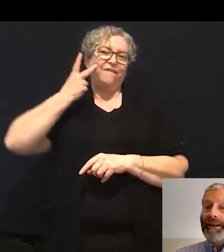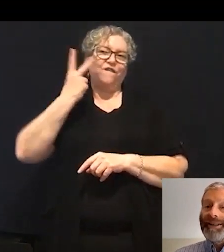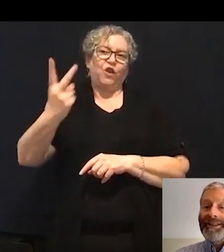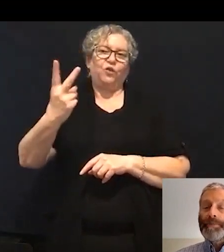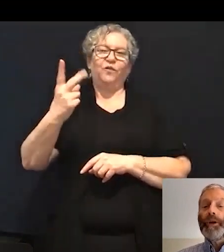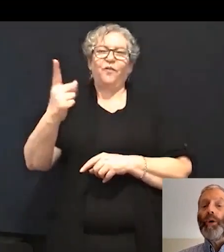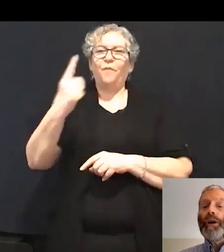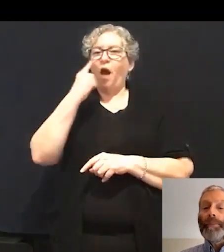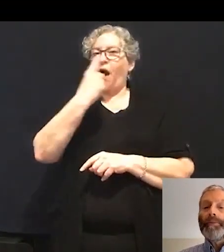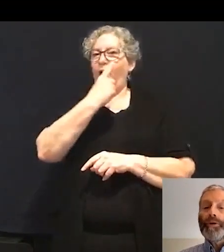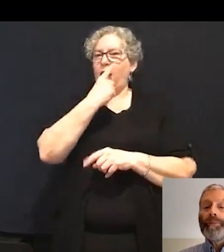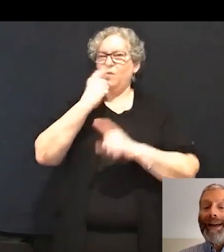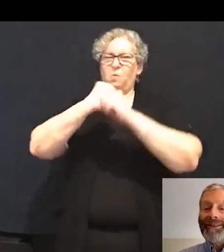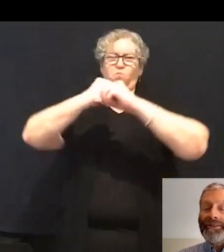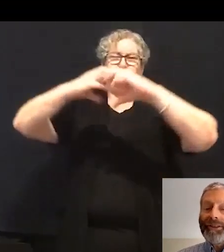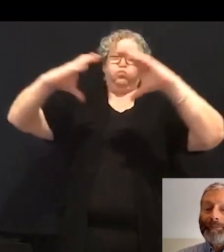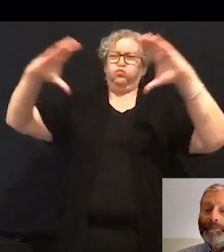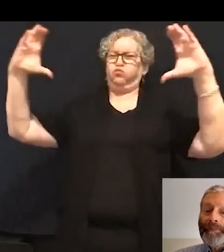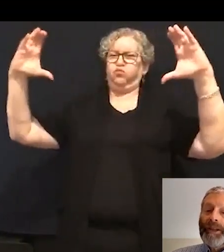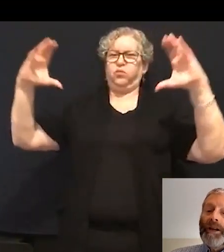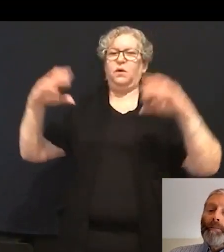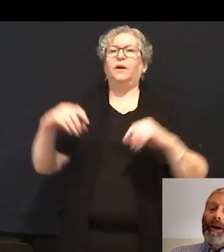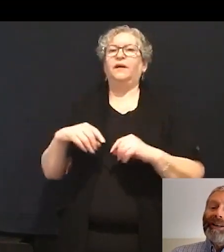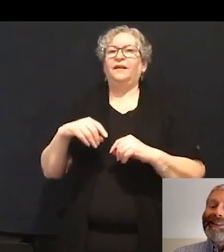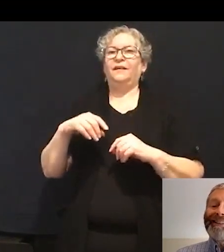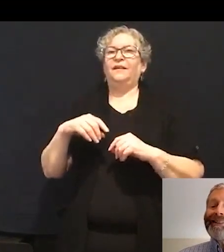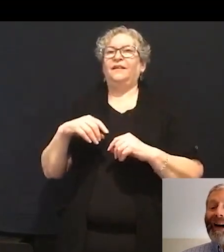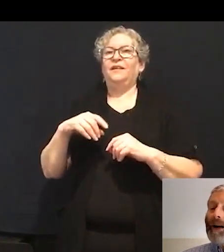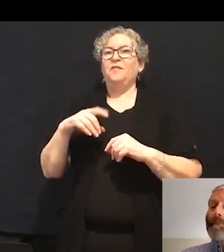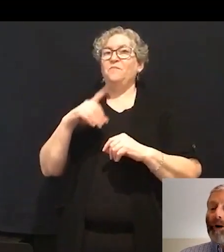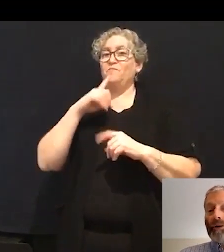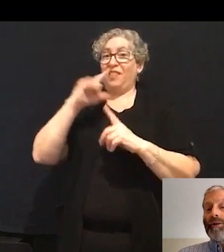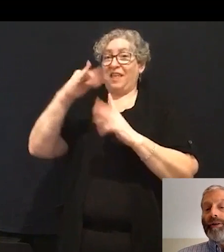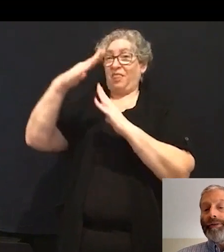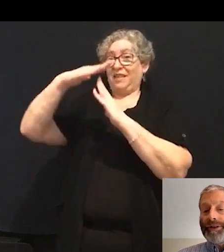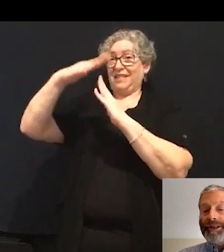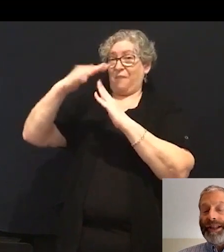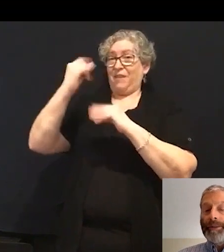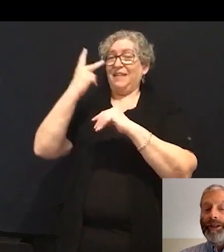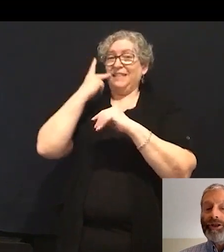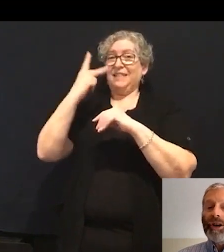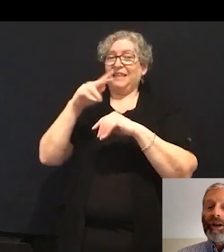It's blown up tremendously. But in the top part of this image,